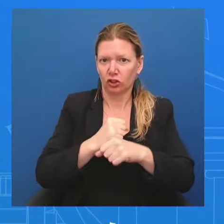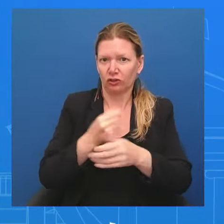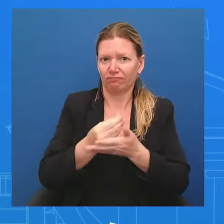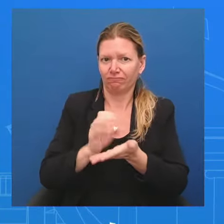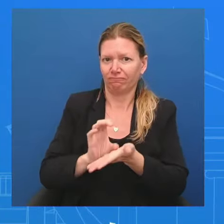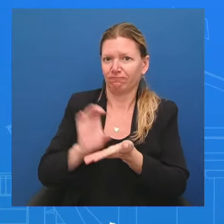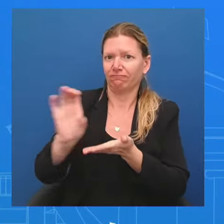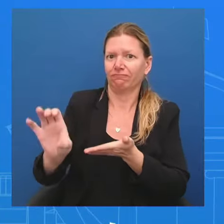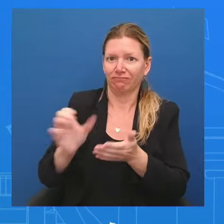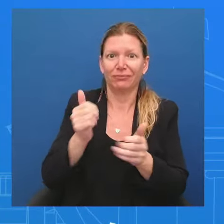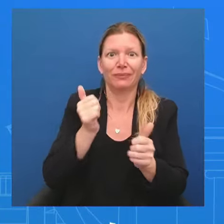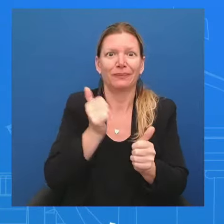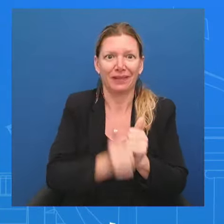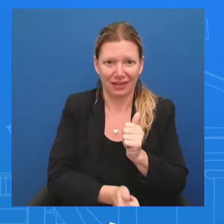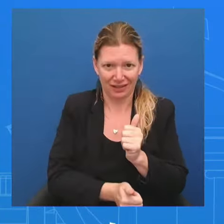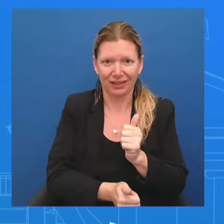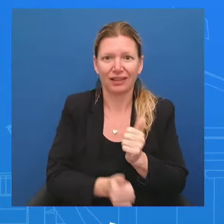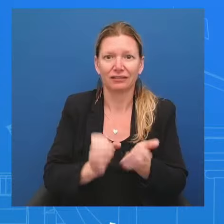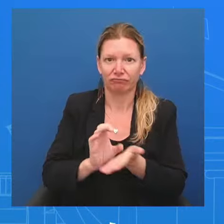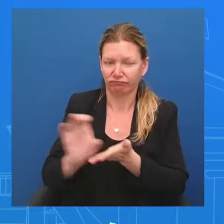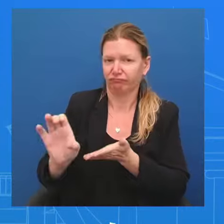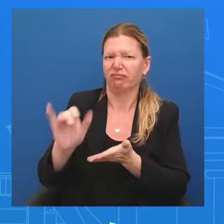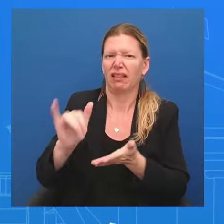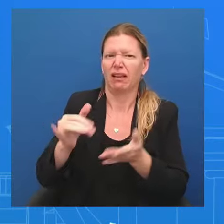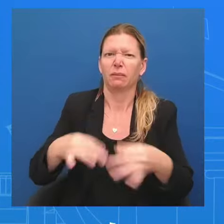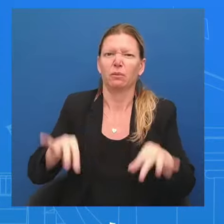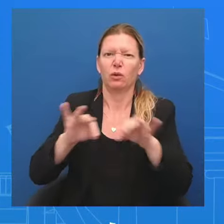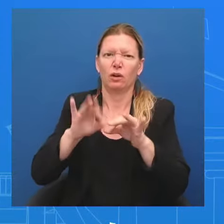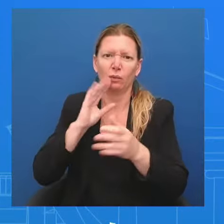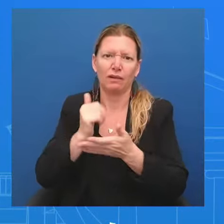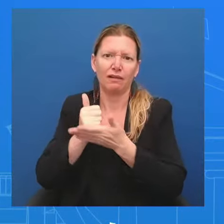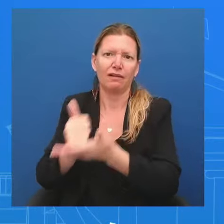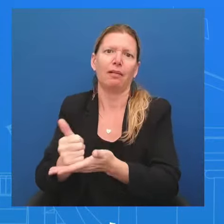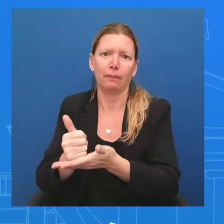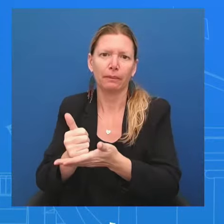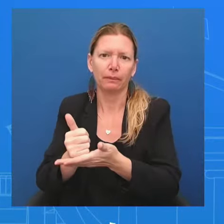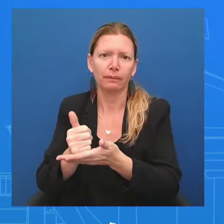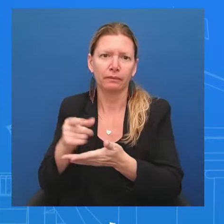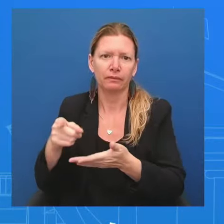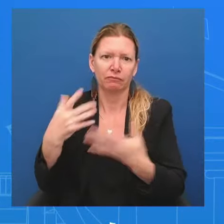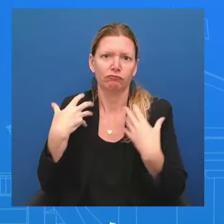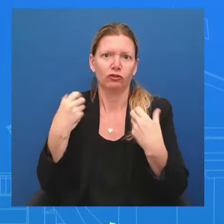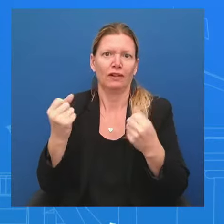And we are very appreciative of NATO and our NATO allies and the more than 50 countries that this president